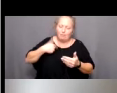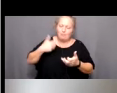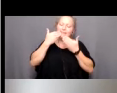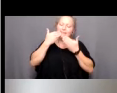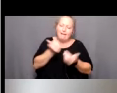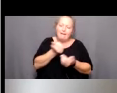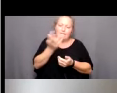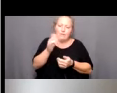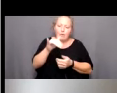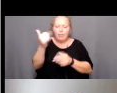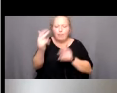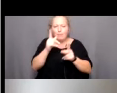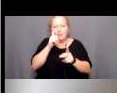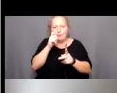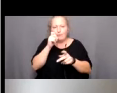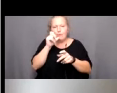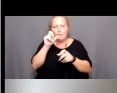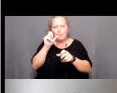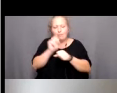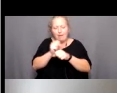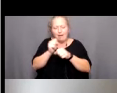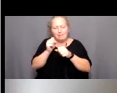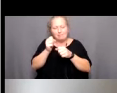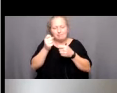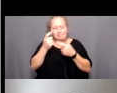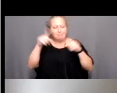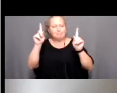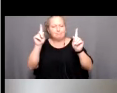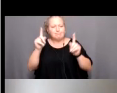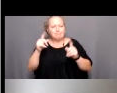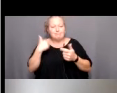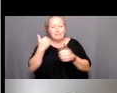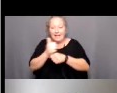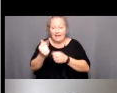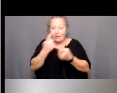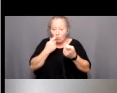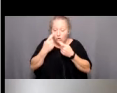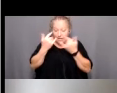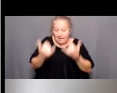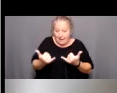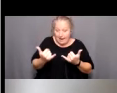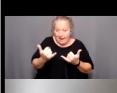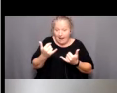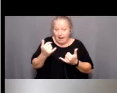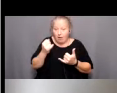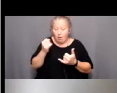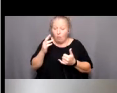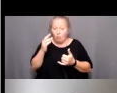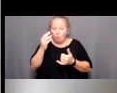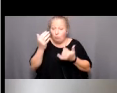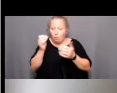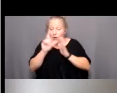folks who made this work possible, and I'm happy to take any questions now or at the end.